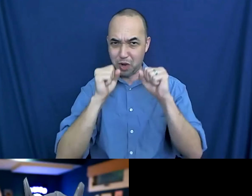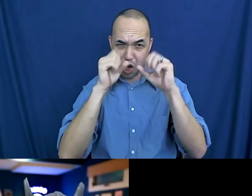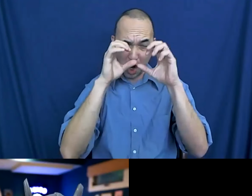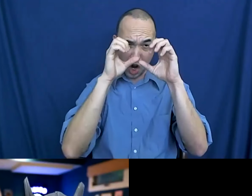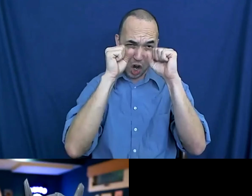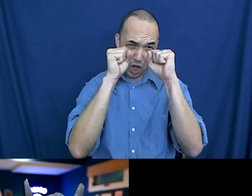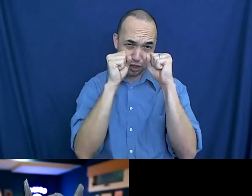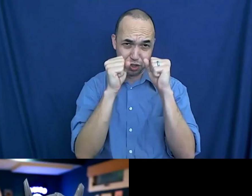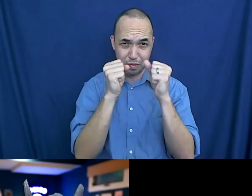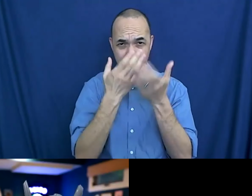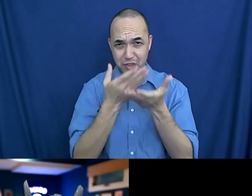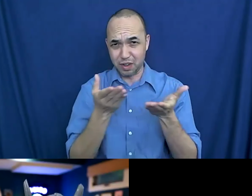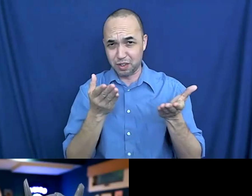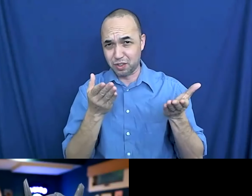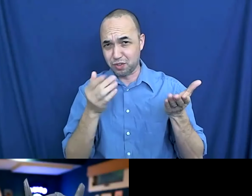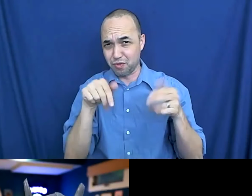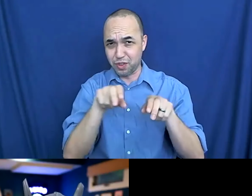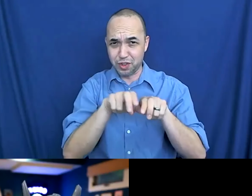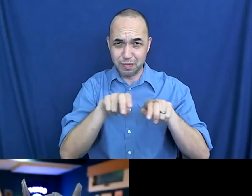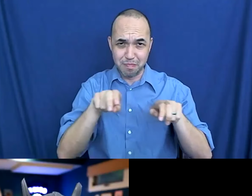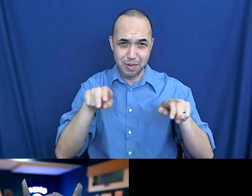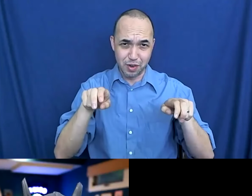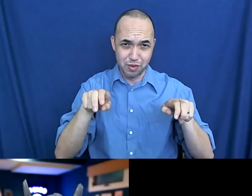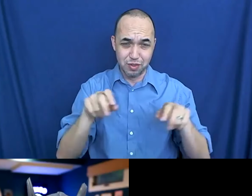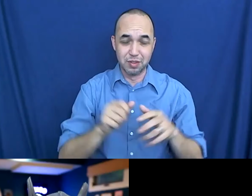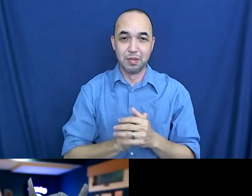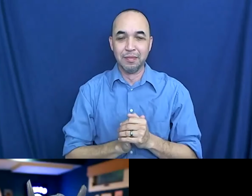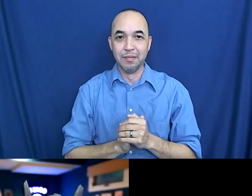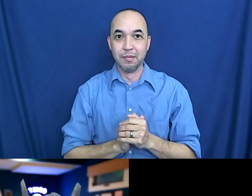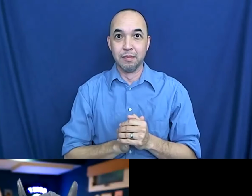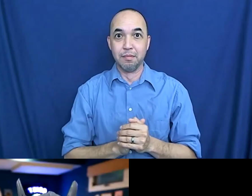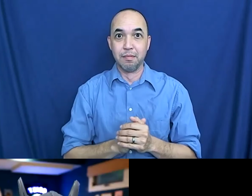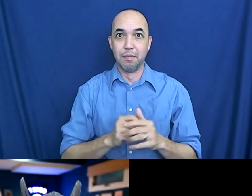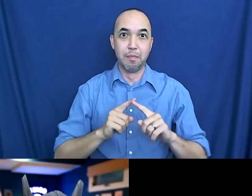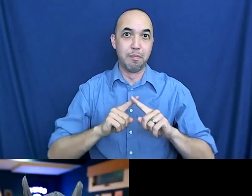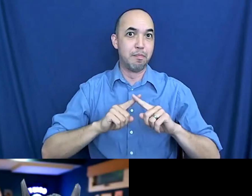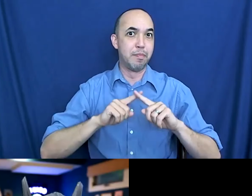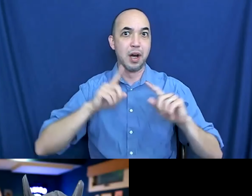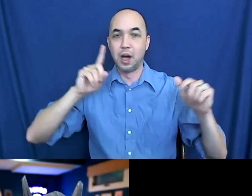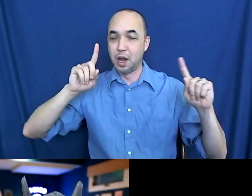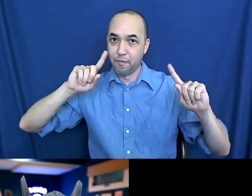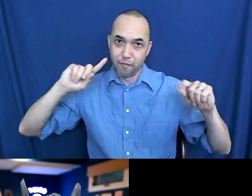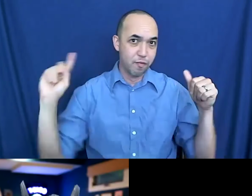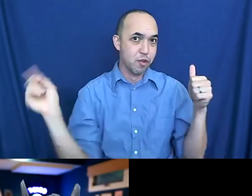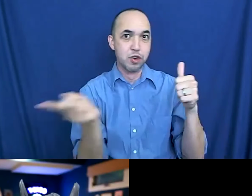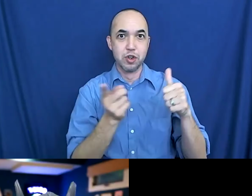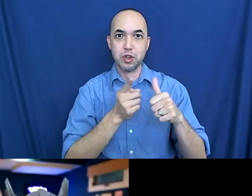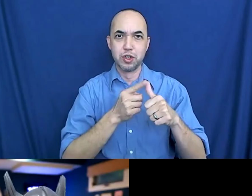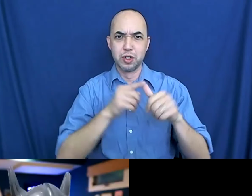ARE PANELIST HAS -- OUR PANELIST HAS.